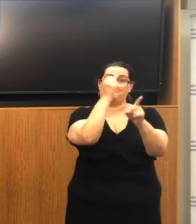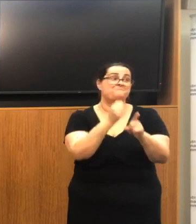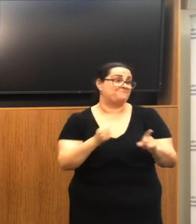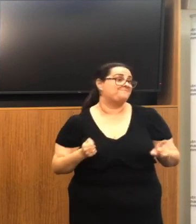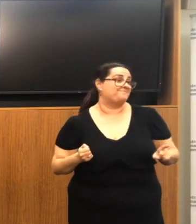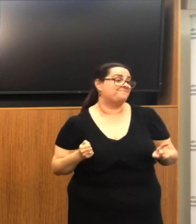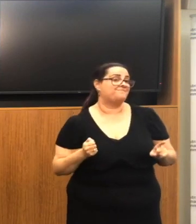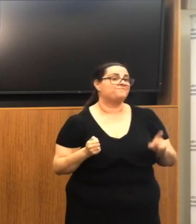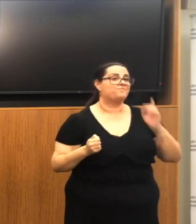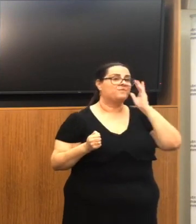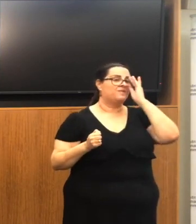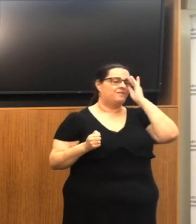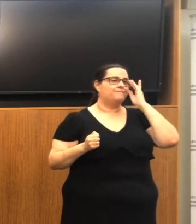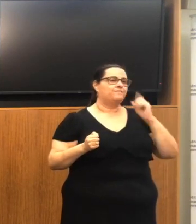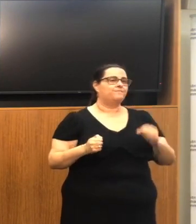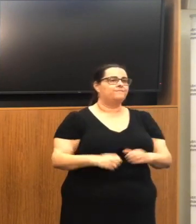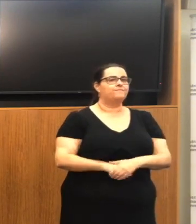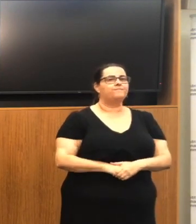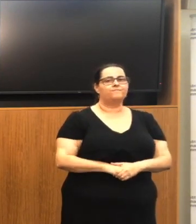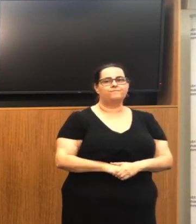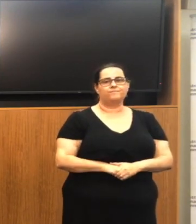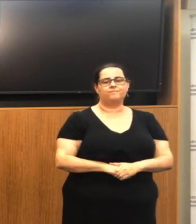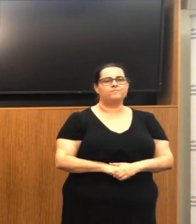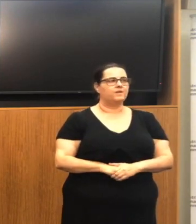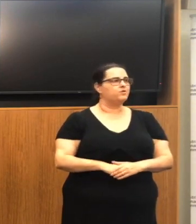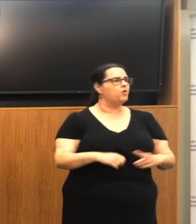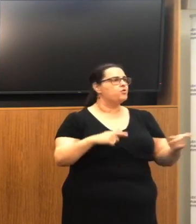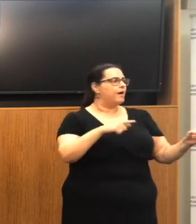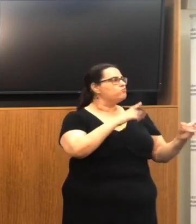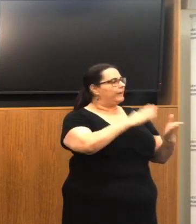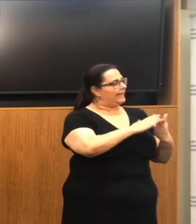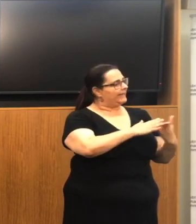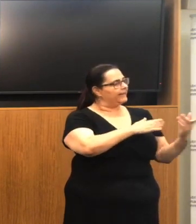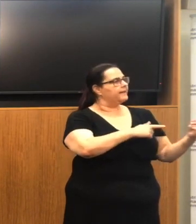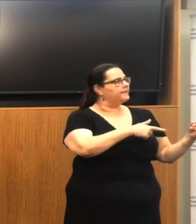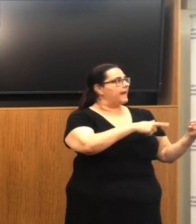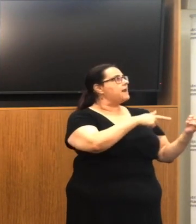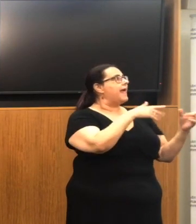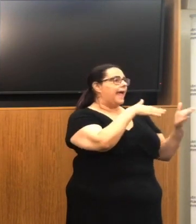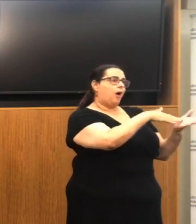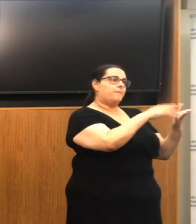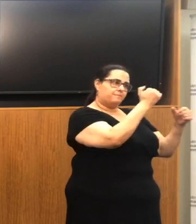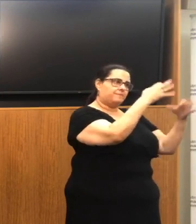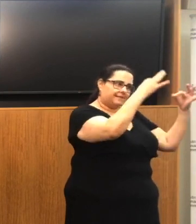and that was part of his encouragement to make this decision, which is really going to have